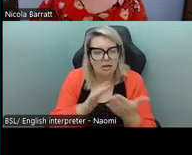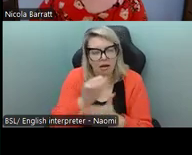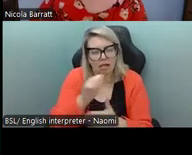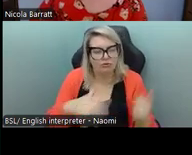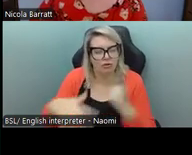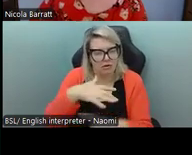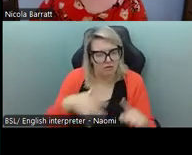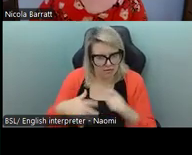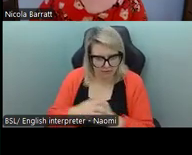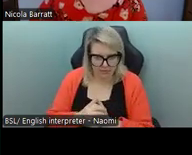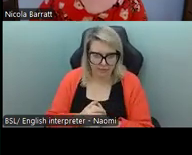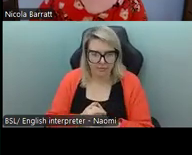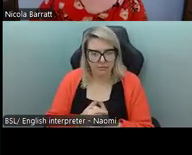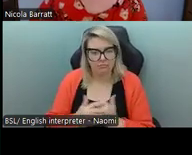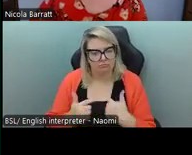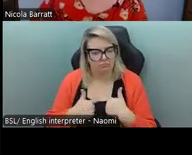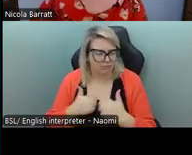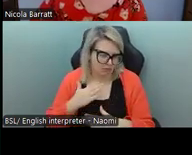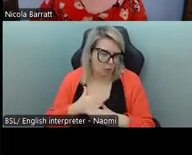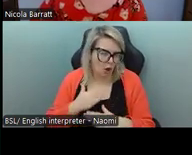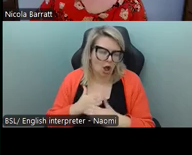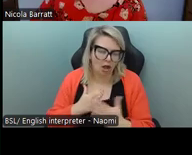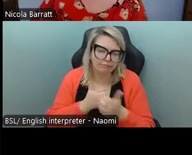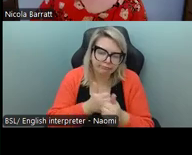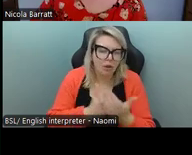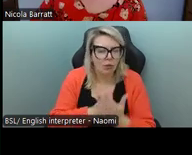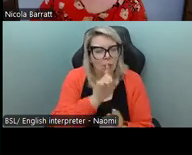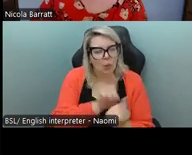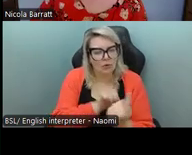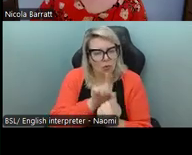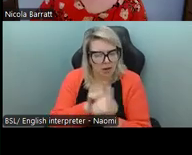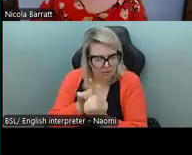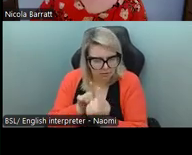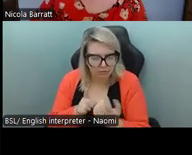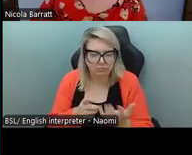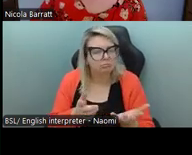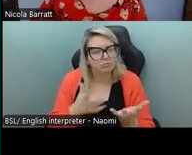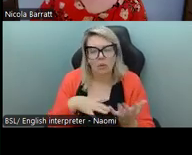Mostly, we do that by one-to-one support, and you can find that on our website.